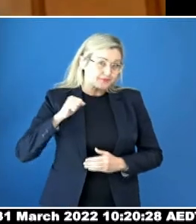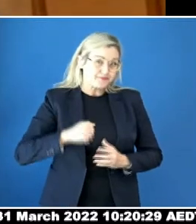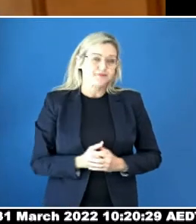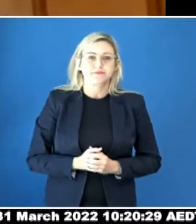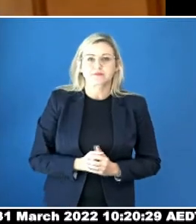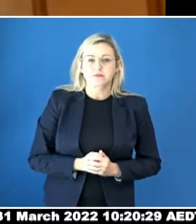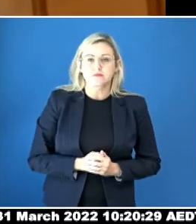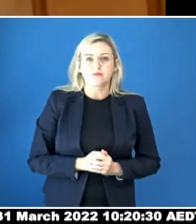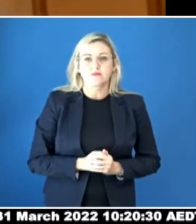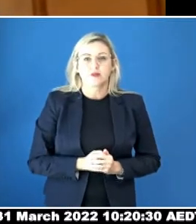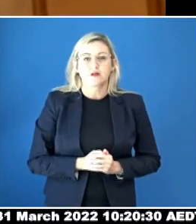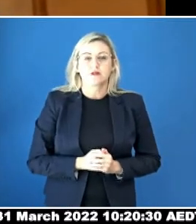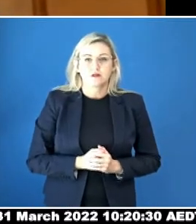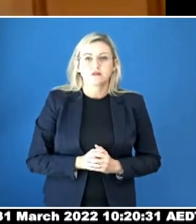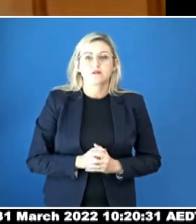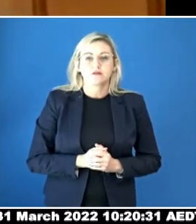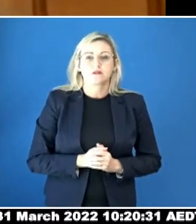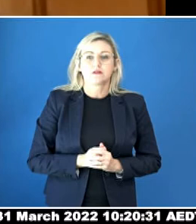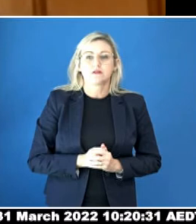Yeah.